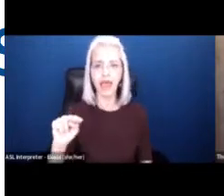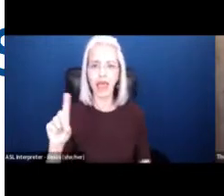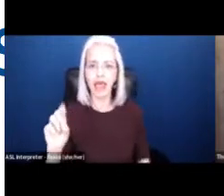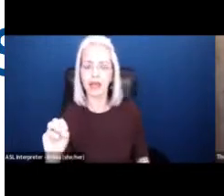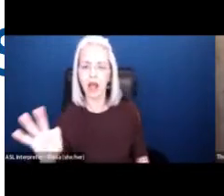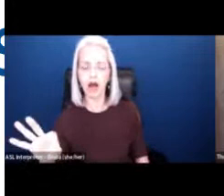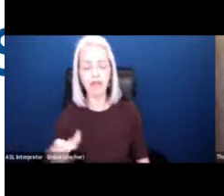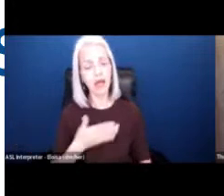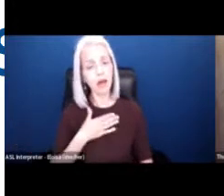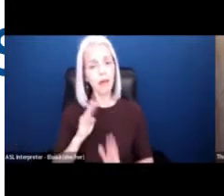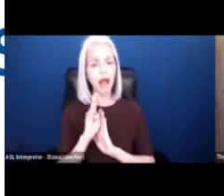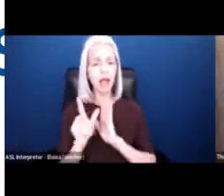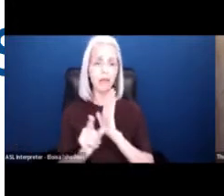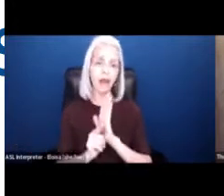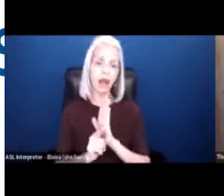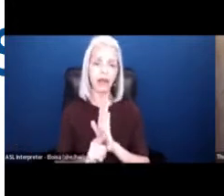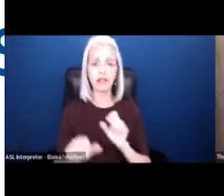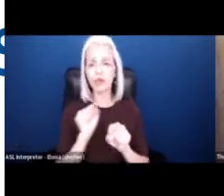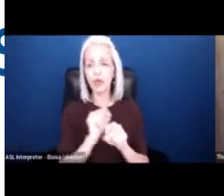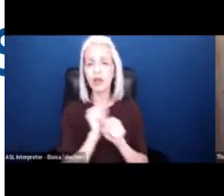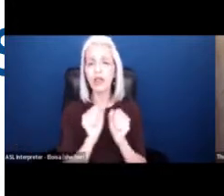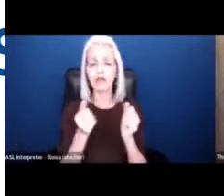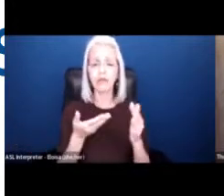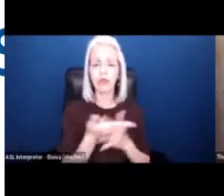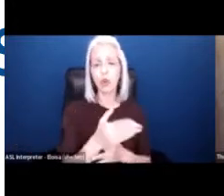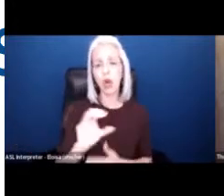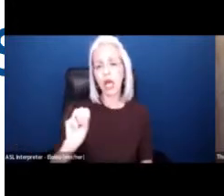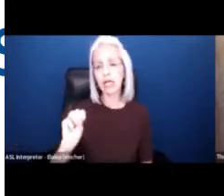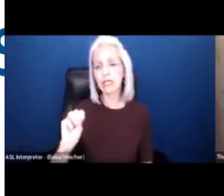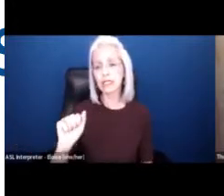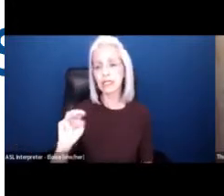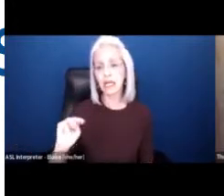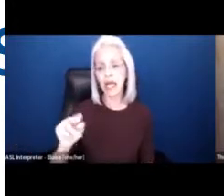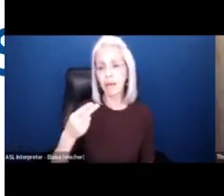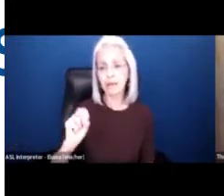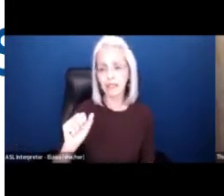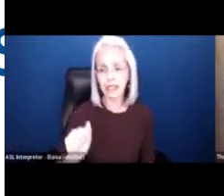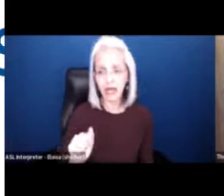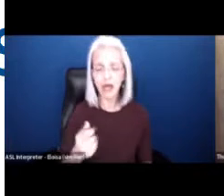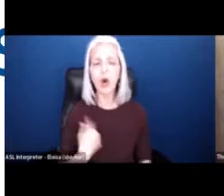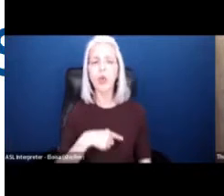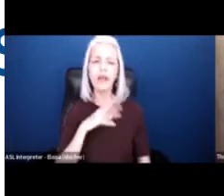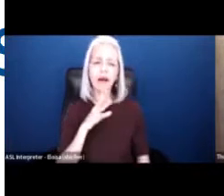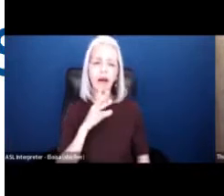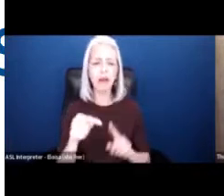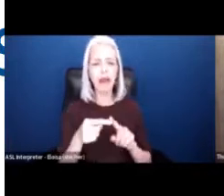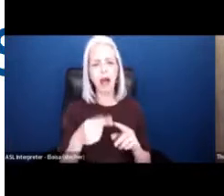lot of SAMHSA grant, we talk about SBIRT Screening, Brief Intervention and Referral to Treatment. And that screening